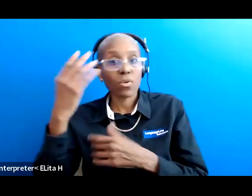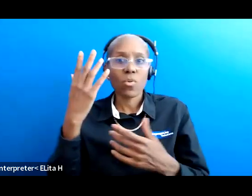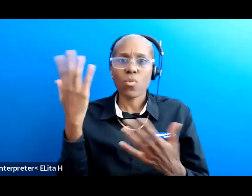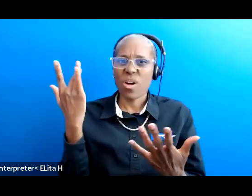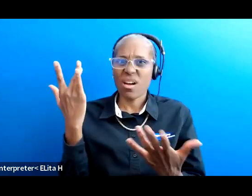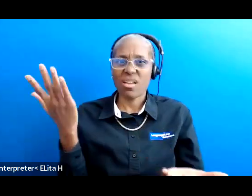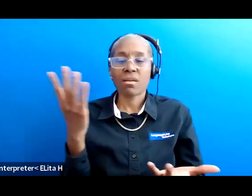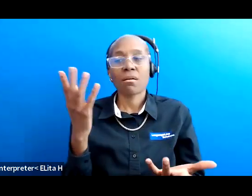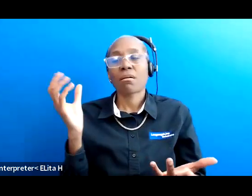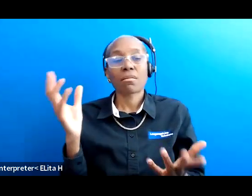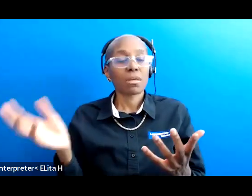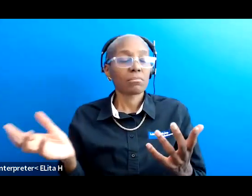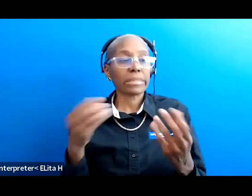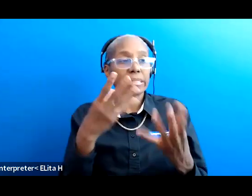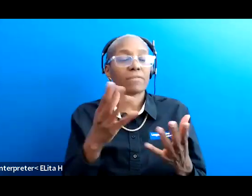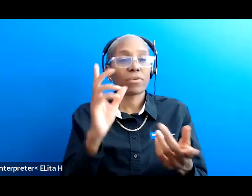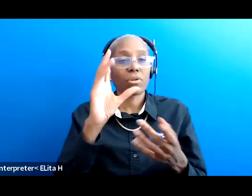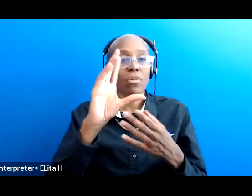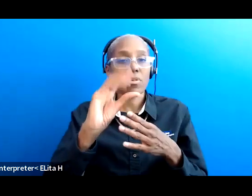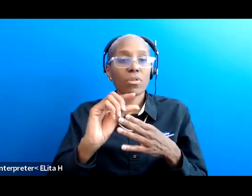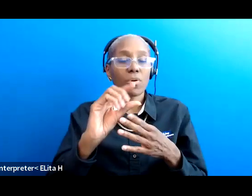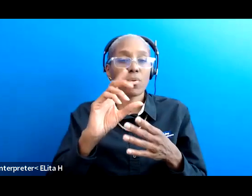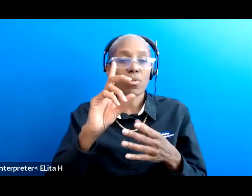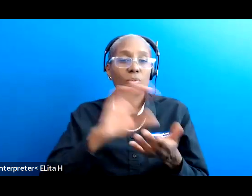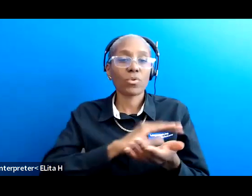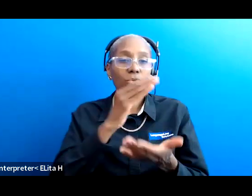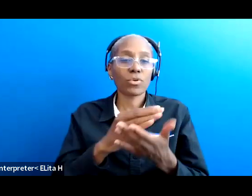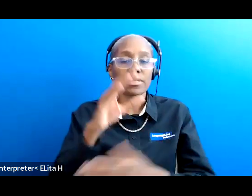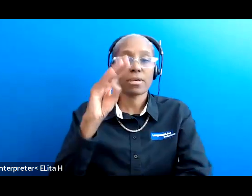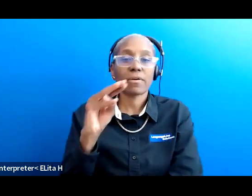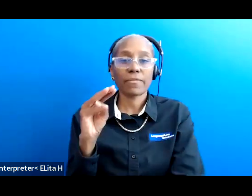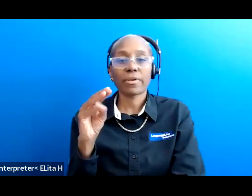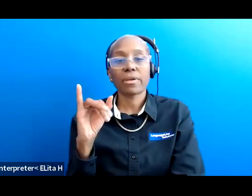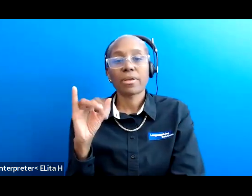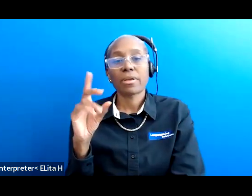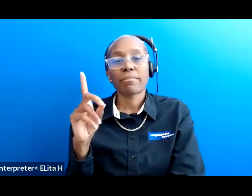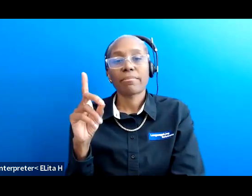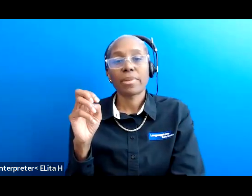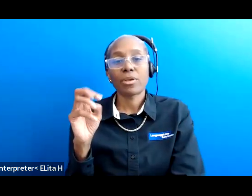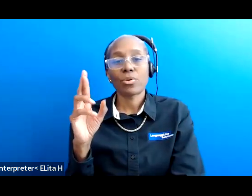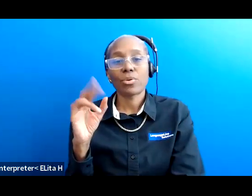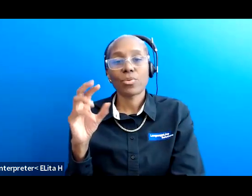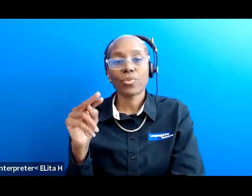They put me on a low dose of Midarine. Sorry, I'm not saying it correctly. Is this common?